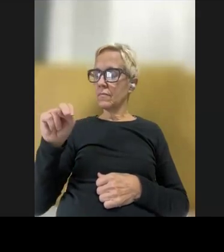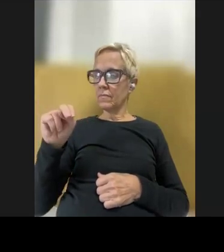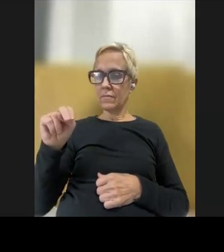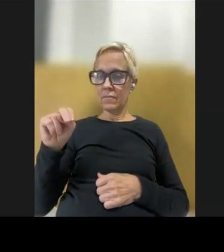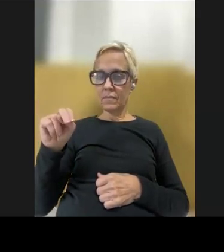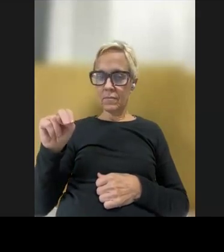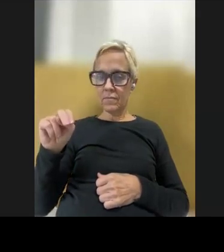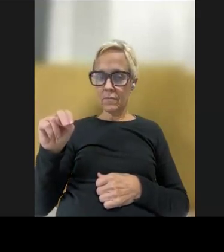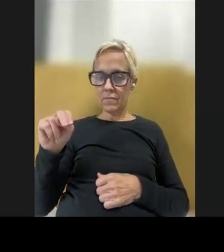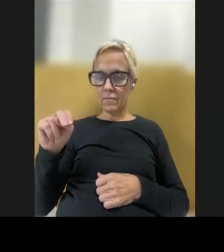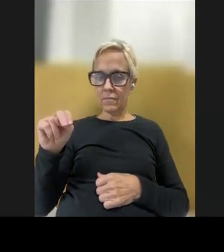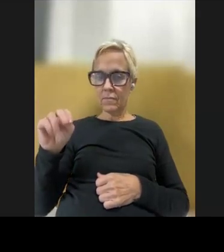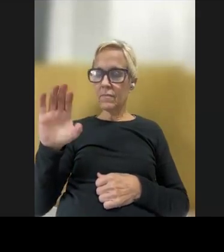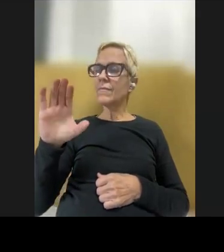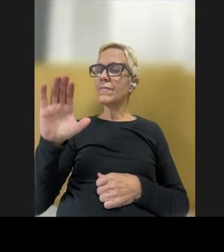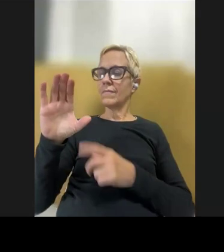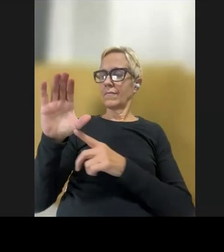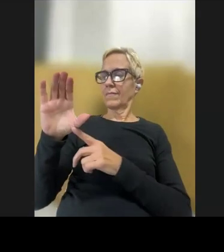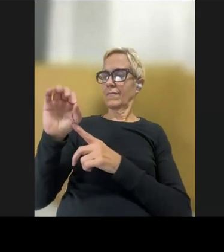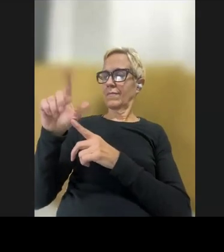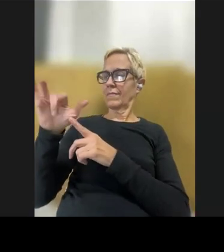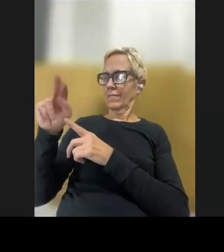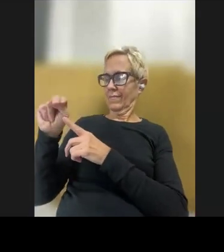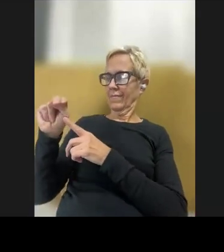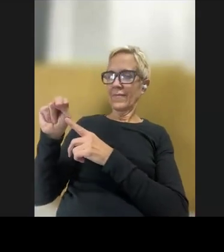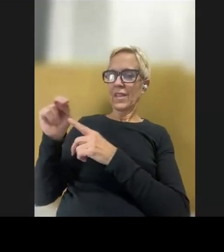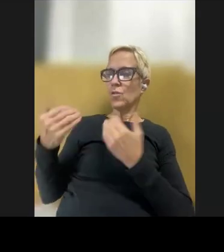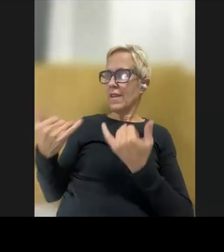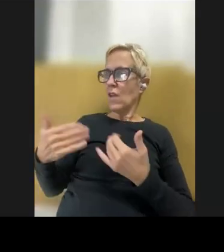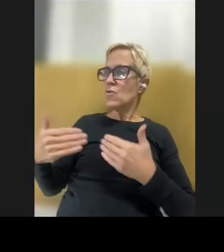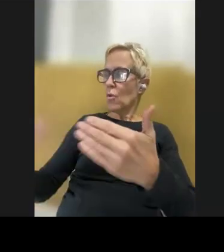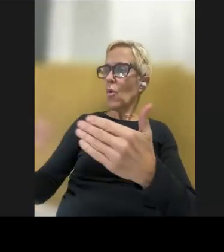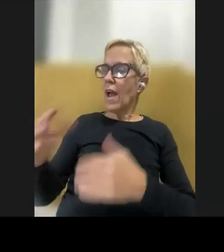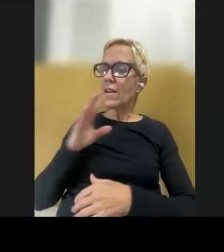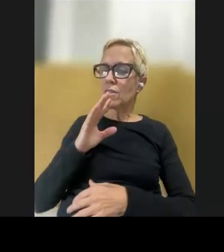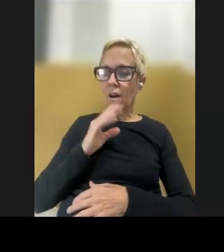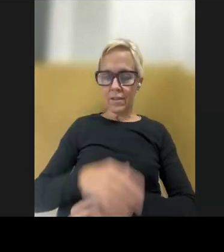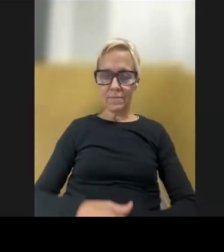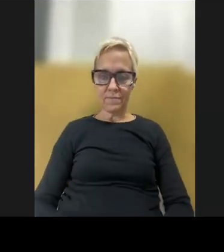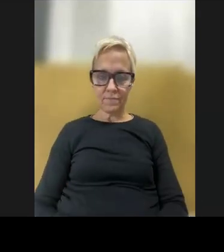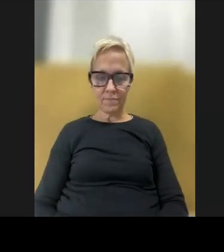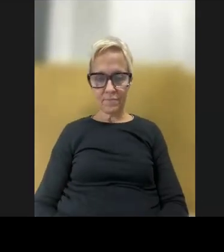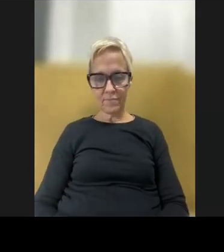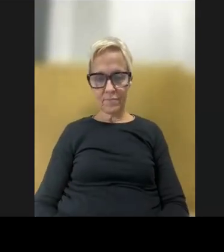I did notice that Colin had raised his hand so I'm going to kitchen my screen a little bit so I can make sure that we get Colinings hand unraised.